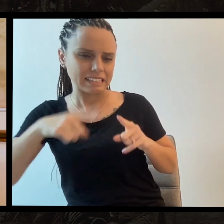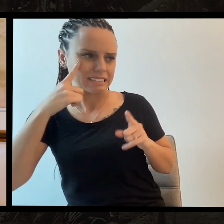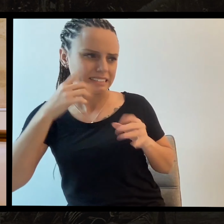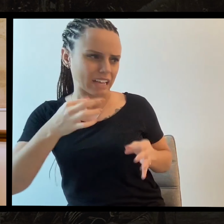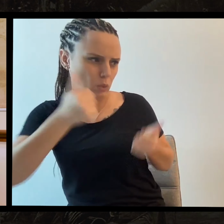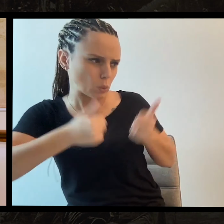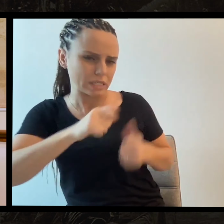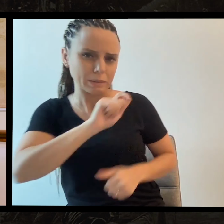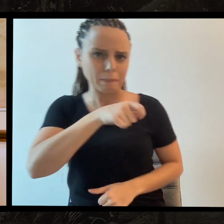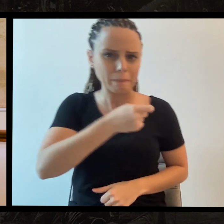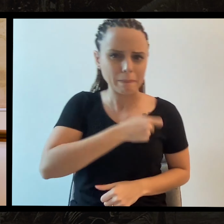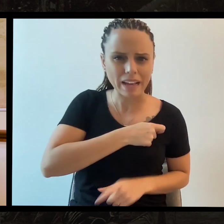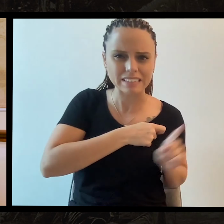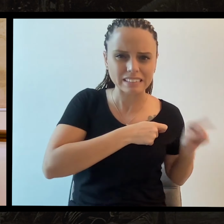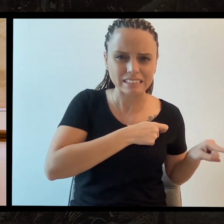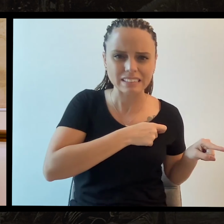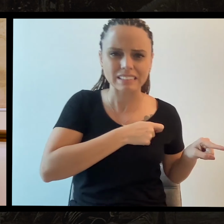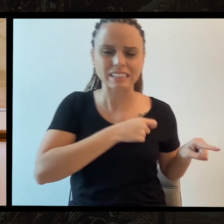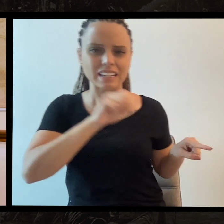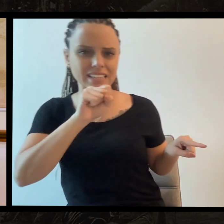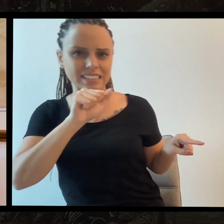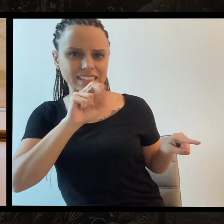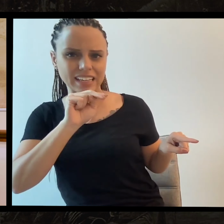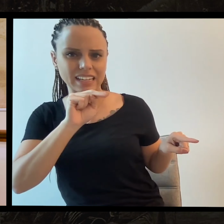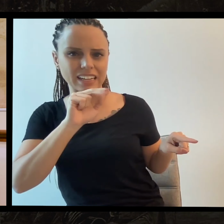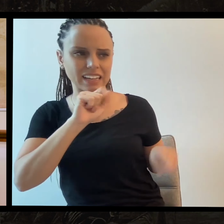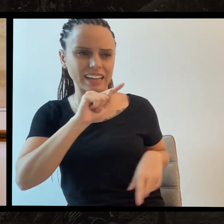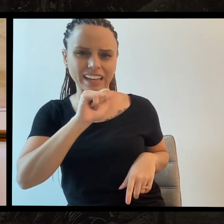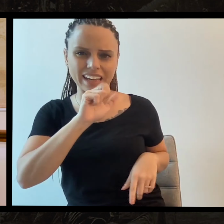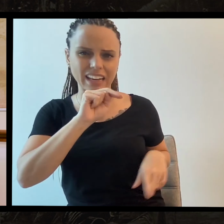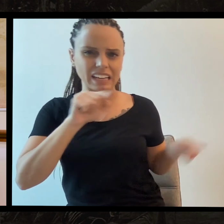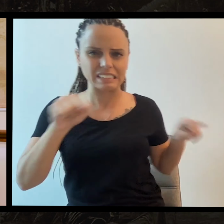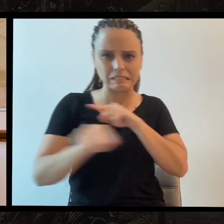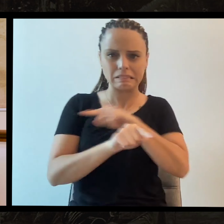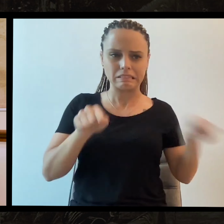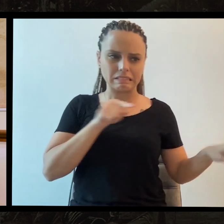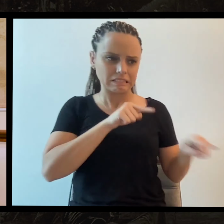between Mexicans native to Texas and Santa Anna's troops. So he told them he was going to assign them